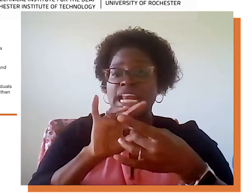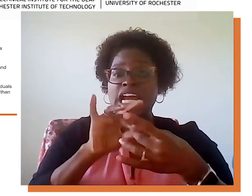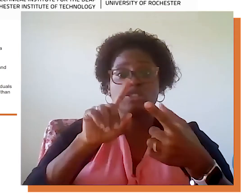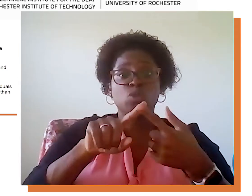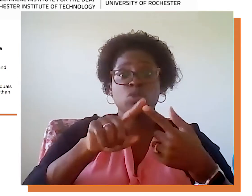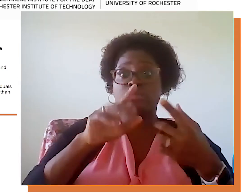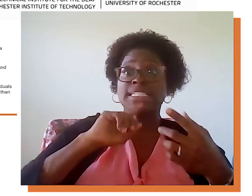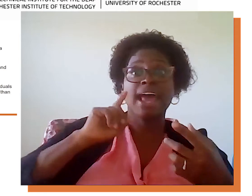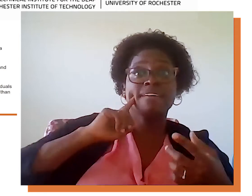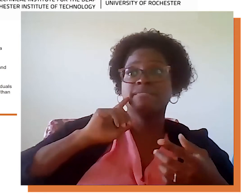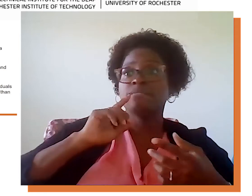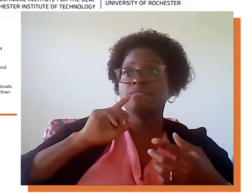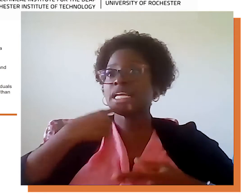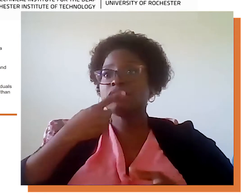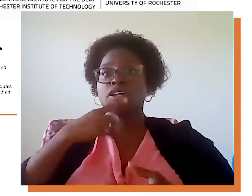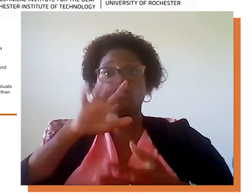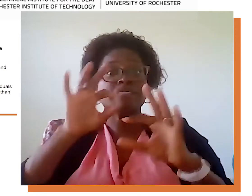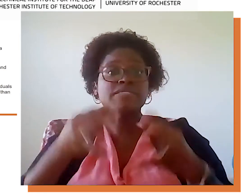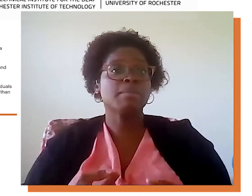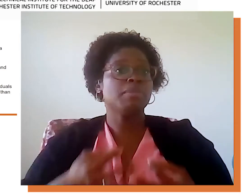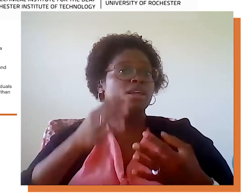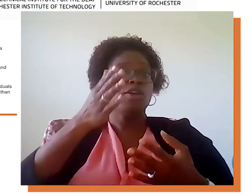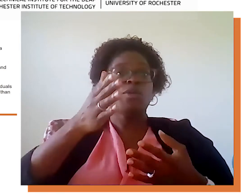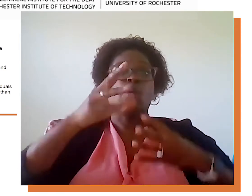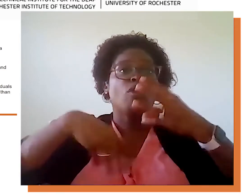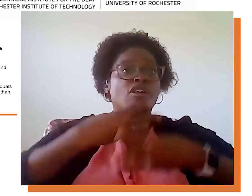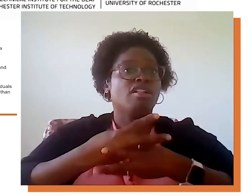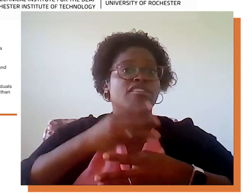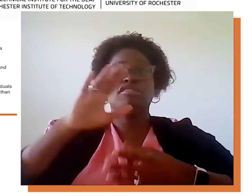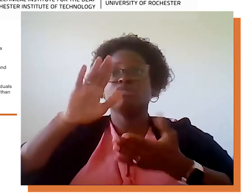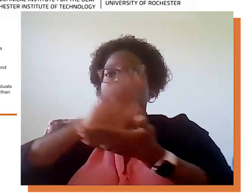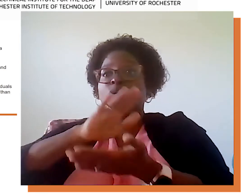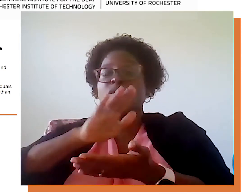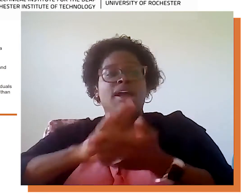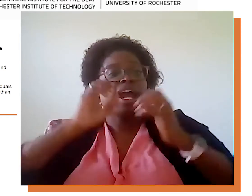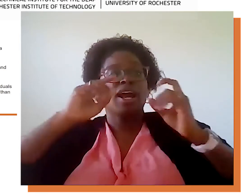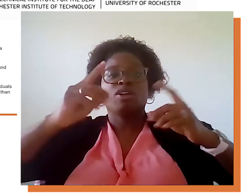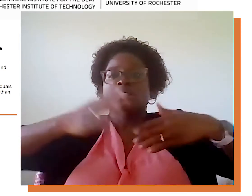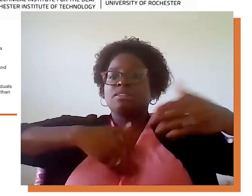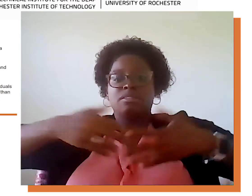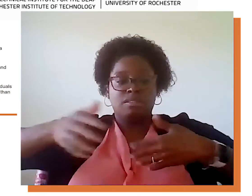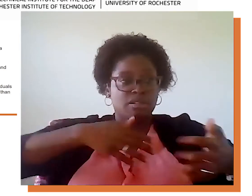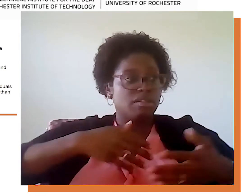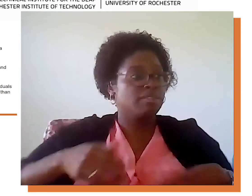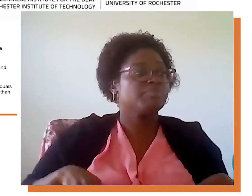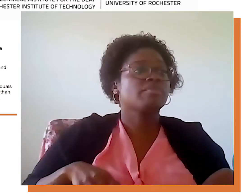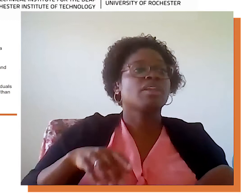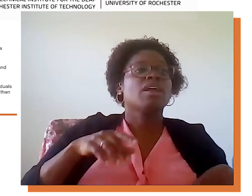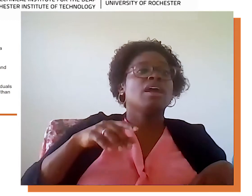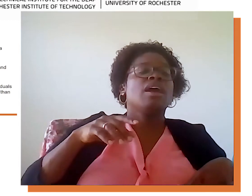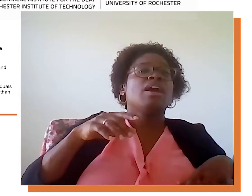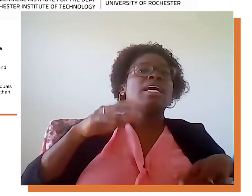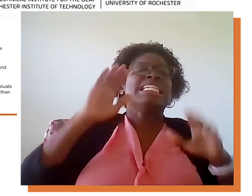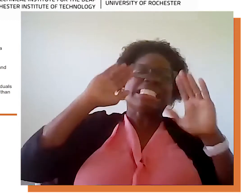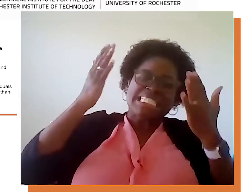If someone has a strong connection to deaf family, hearing family, school family, education, whatever it may be,